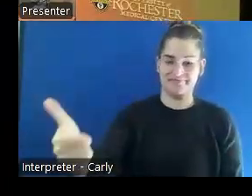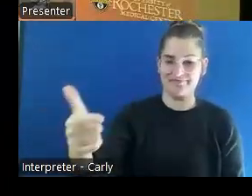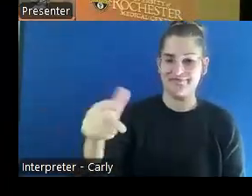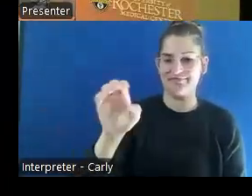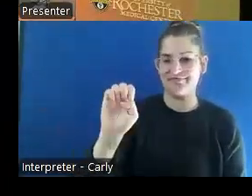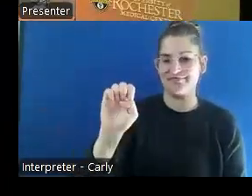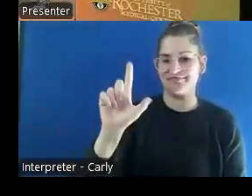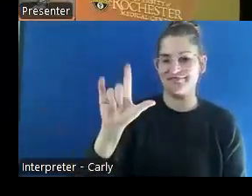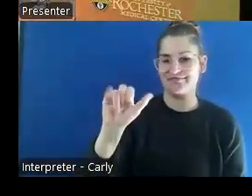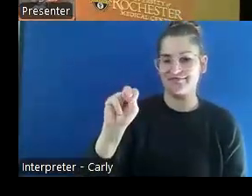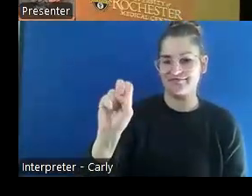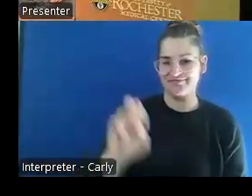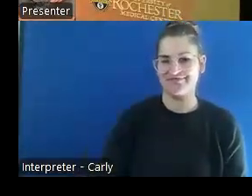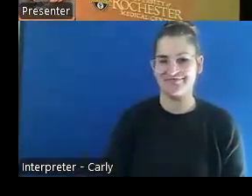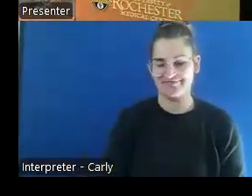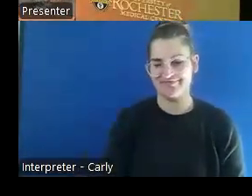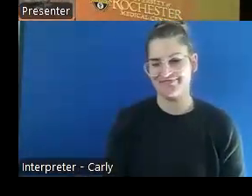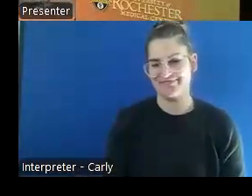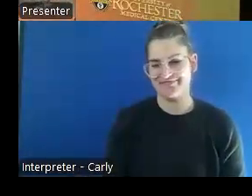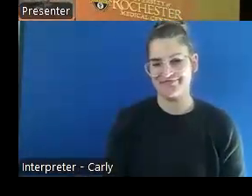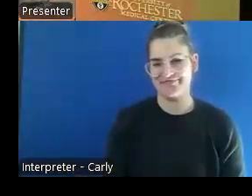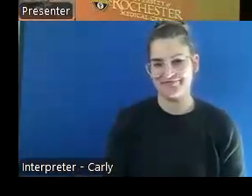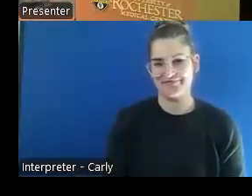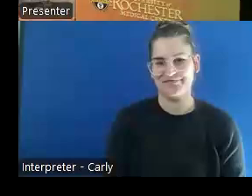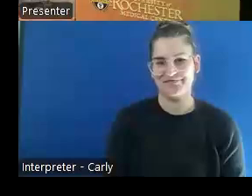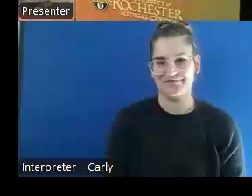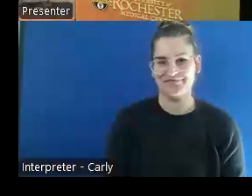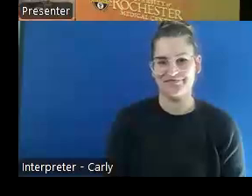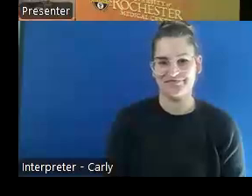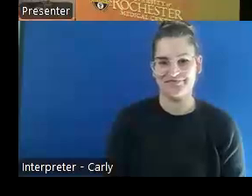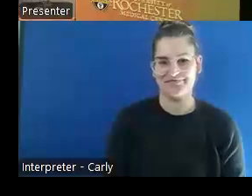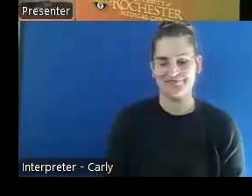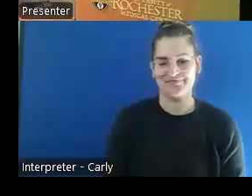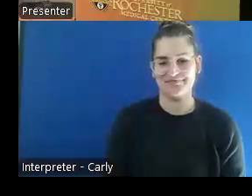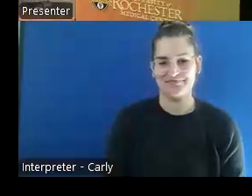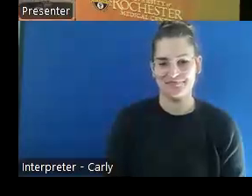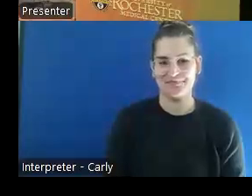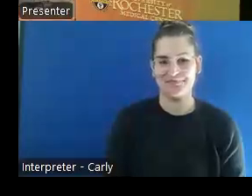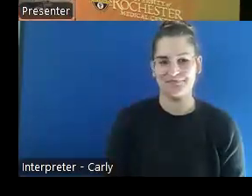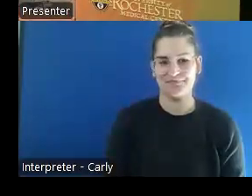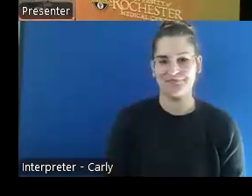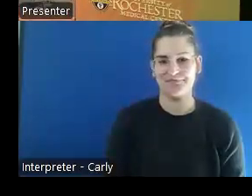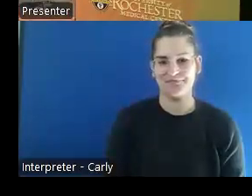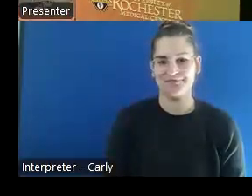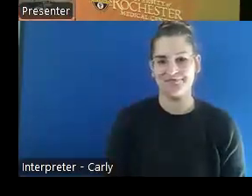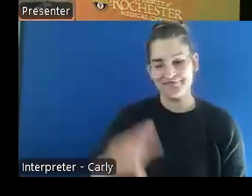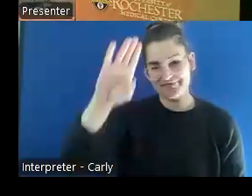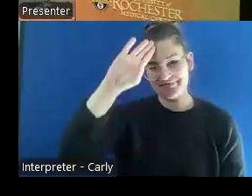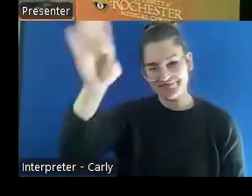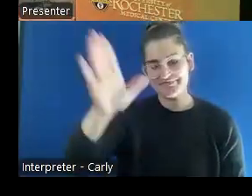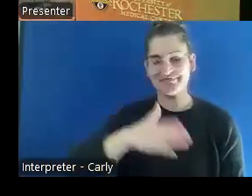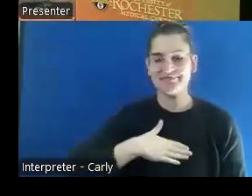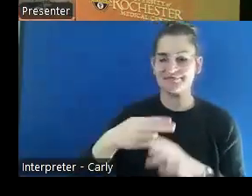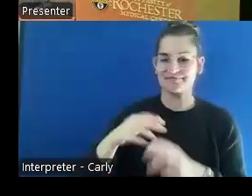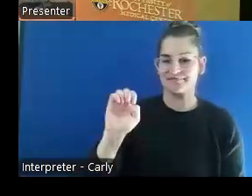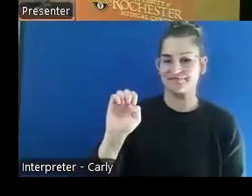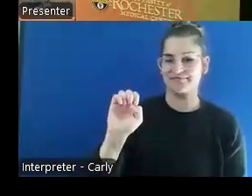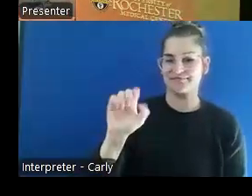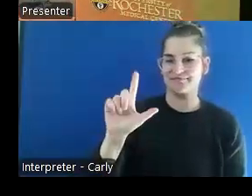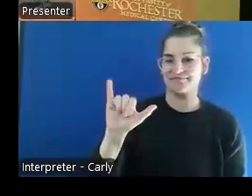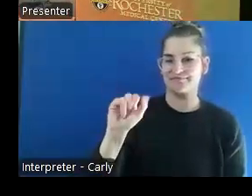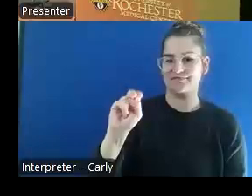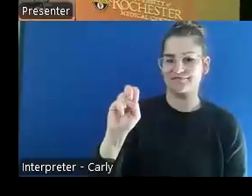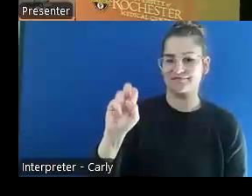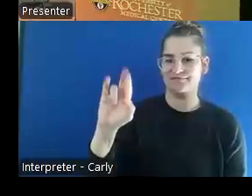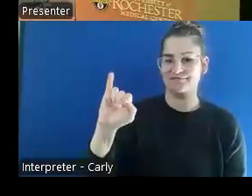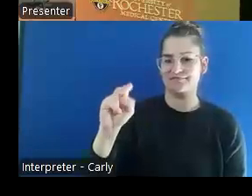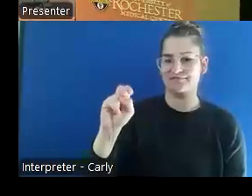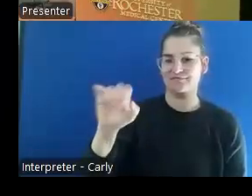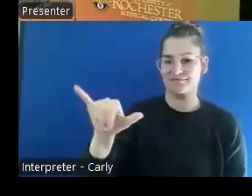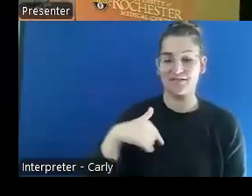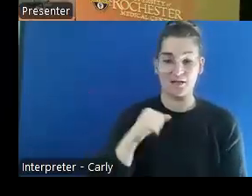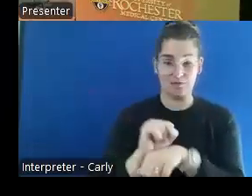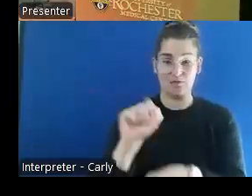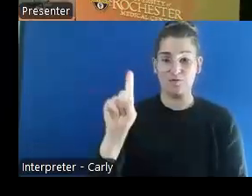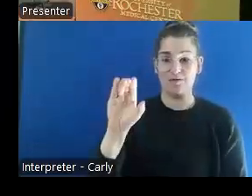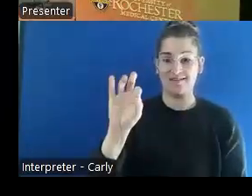colleague right hi everyone so my name is Elaine Ry I work both on 192 as a hospitalist and in the